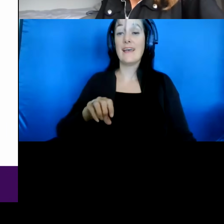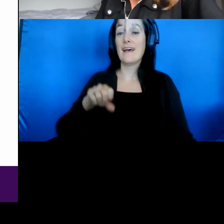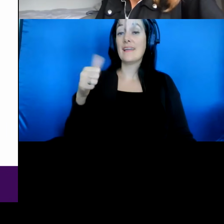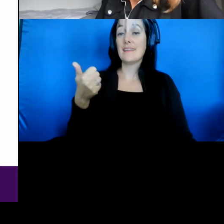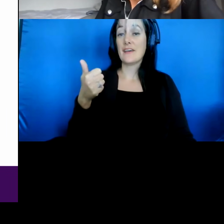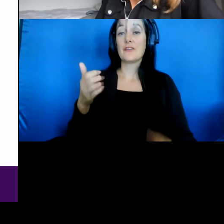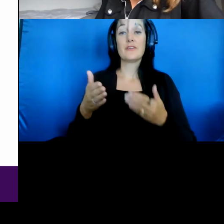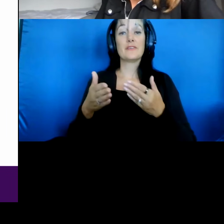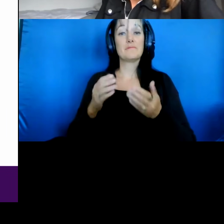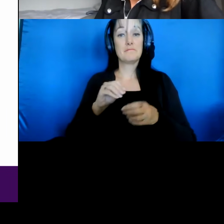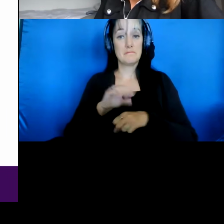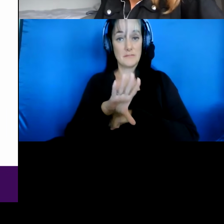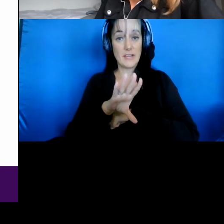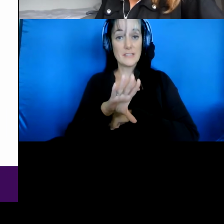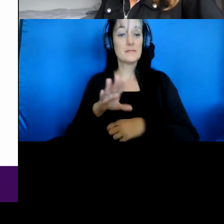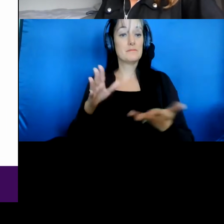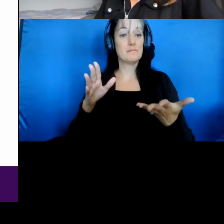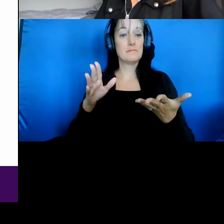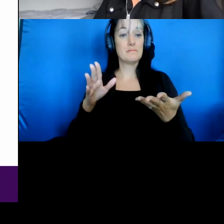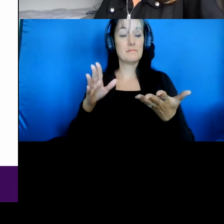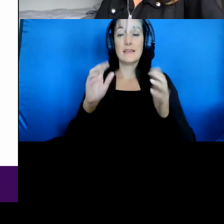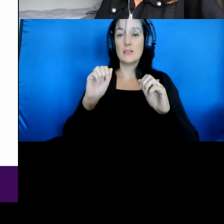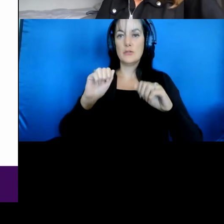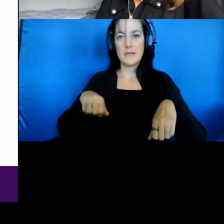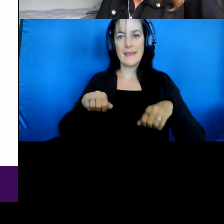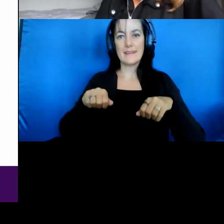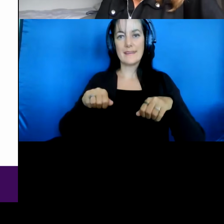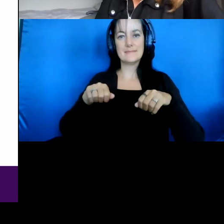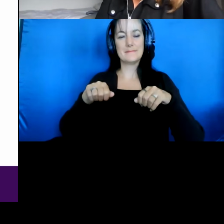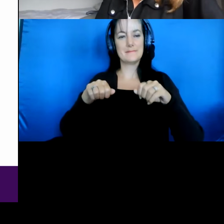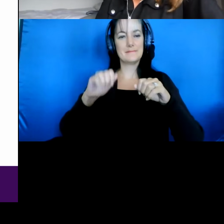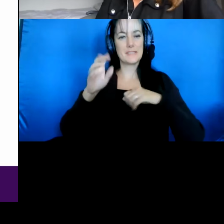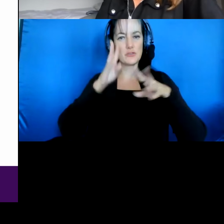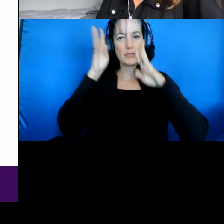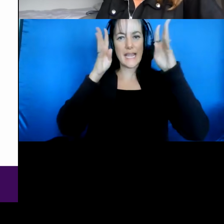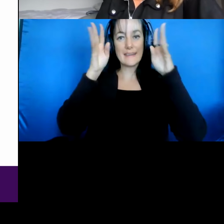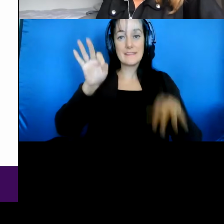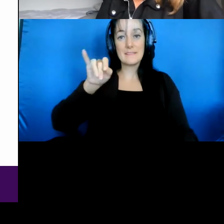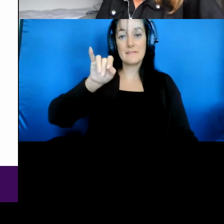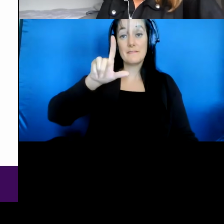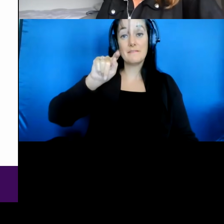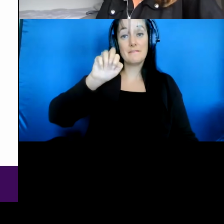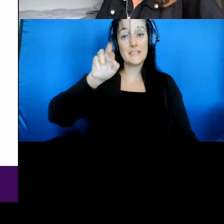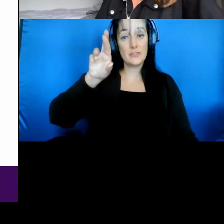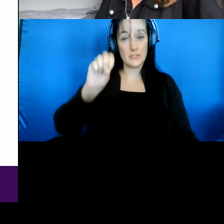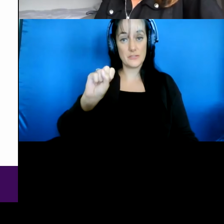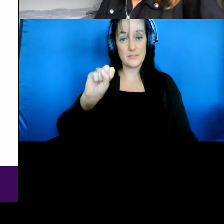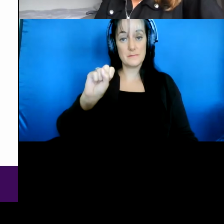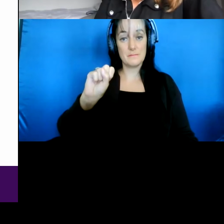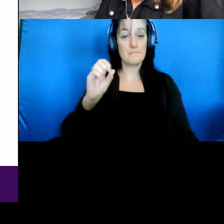is simply to introduce filters. So, if these are listing pages, it works really well. So, search results, or listings